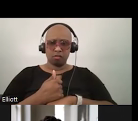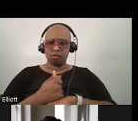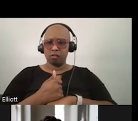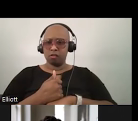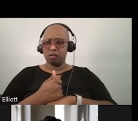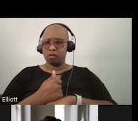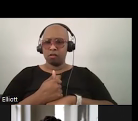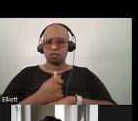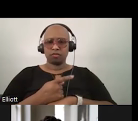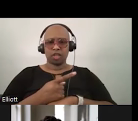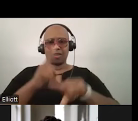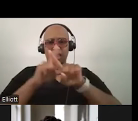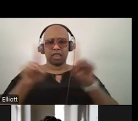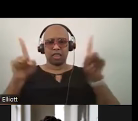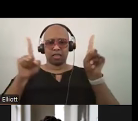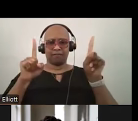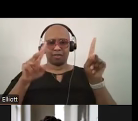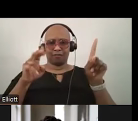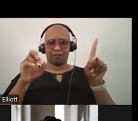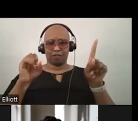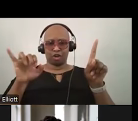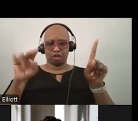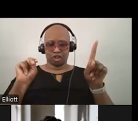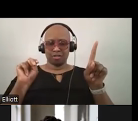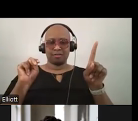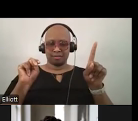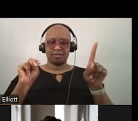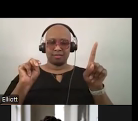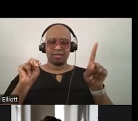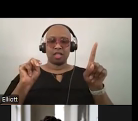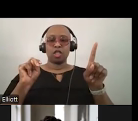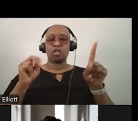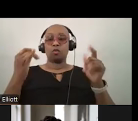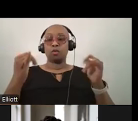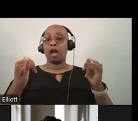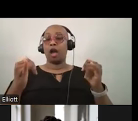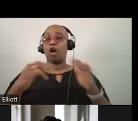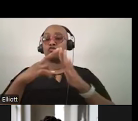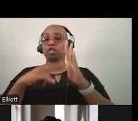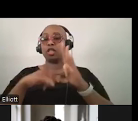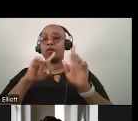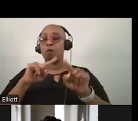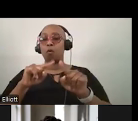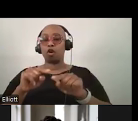Apologize. So, if I come over to my reading order here, you can see it's done its best to try to